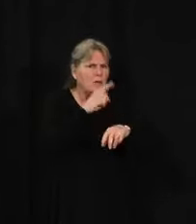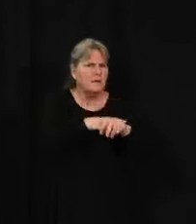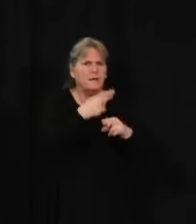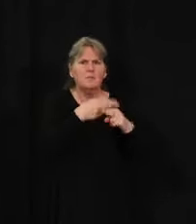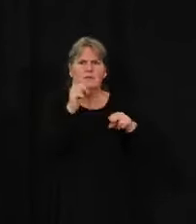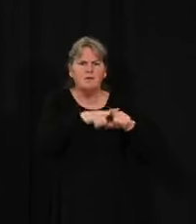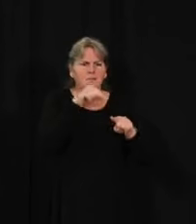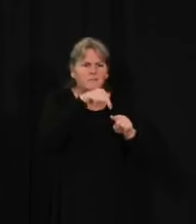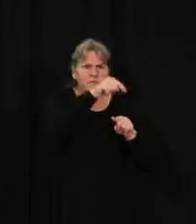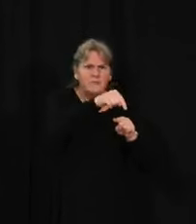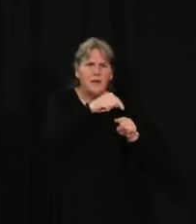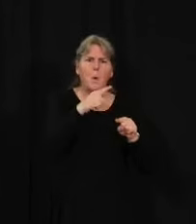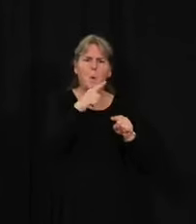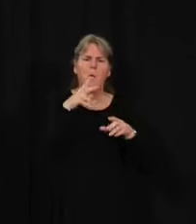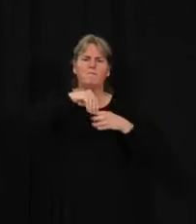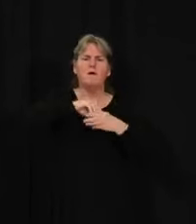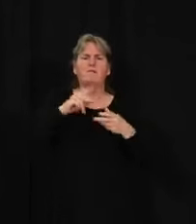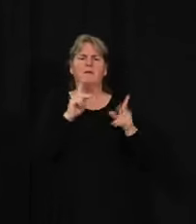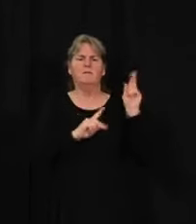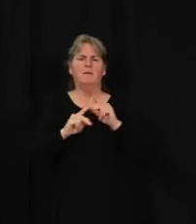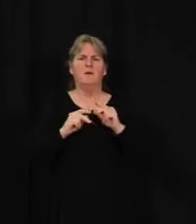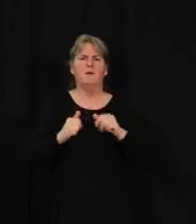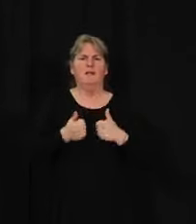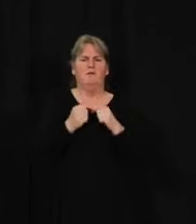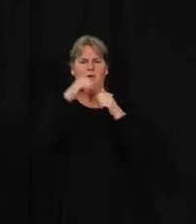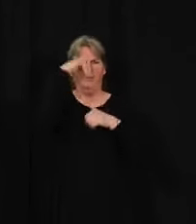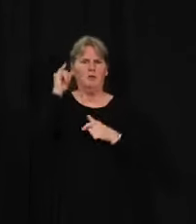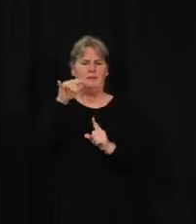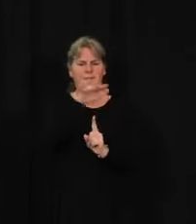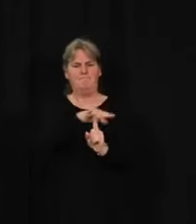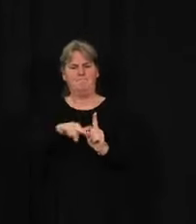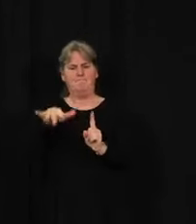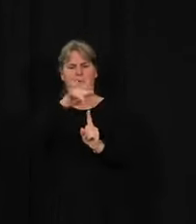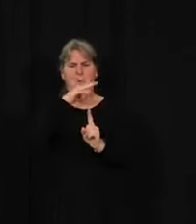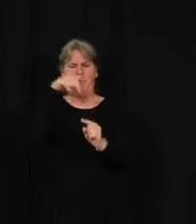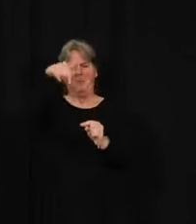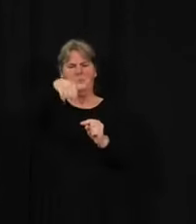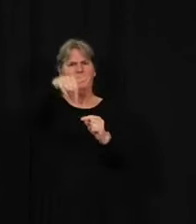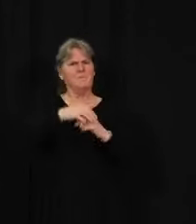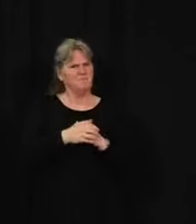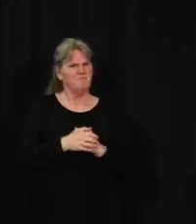details on population structure. If we want to look at population behaviours, then we need all